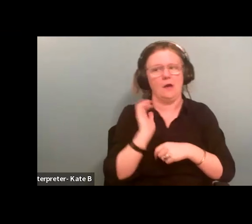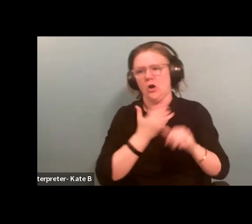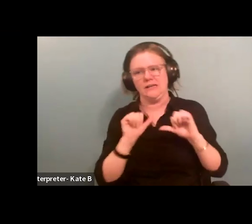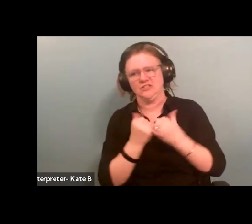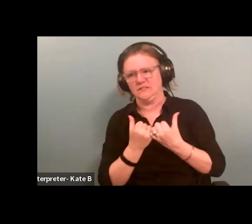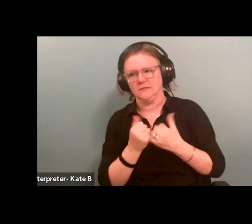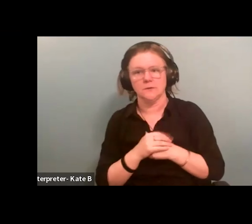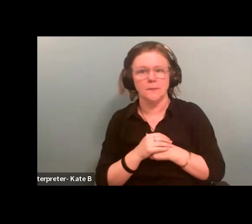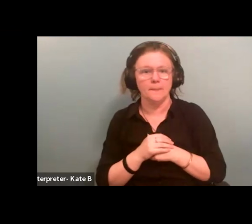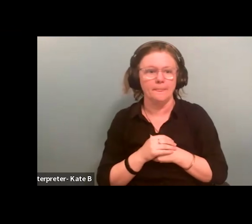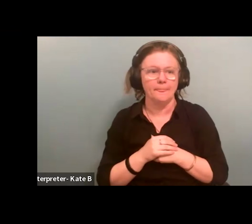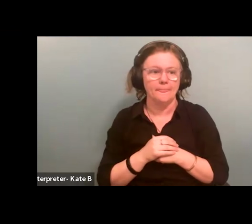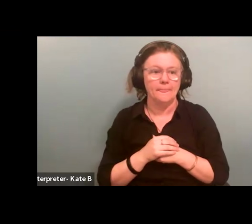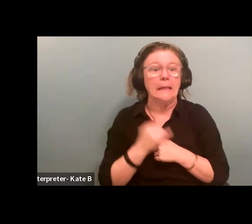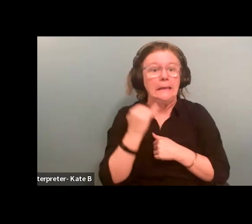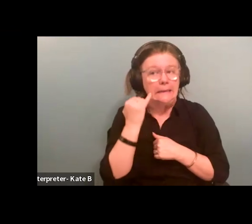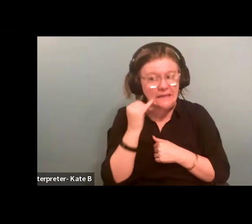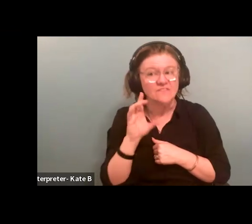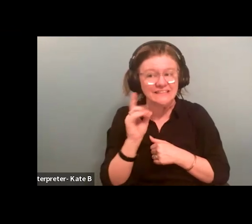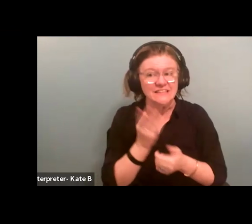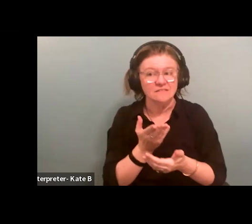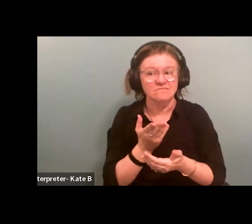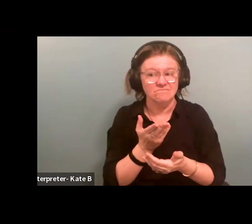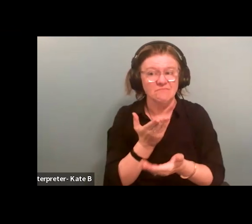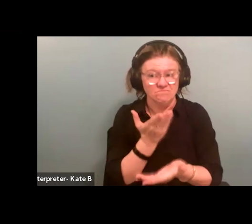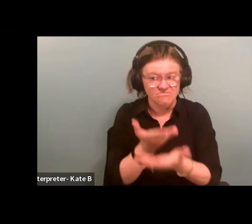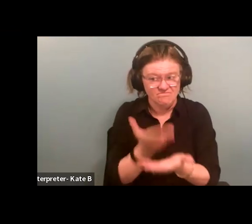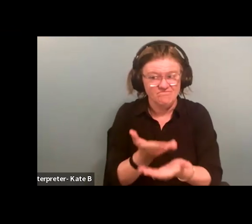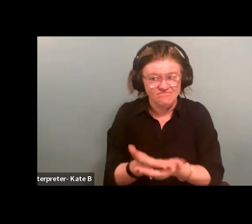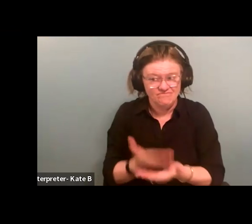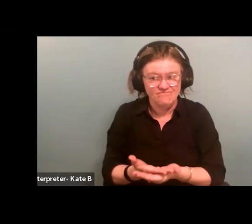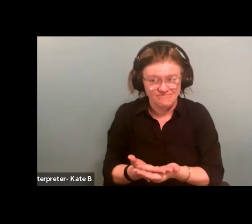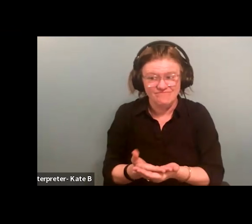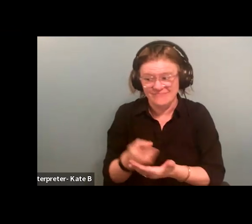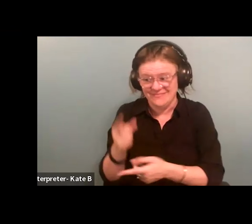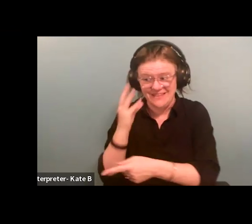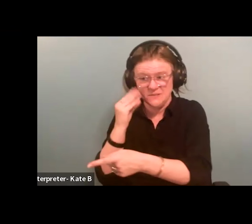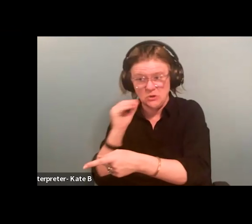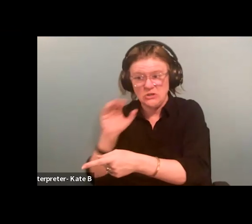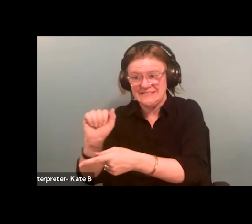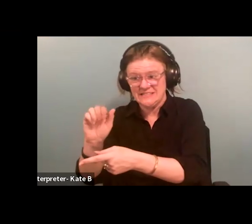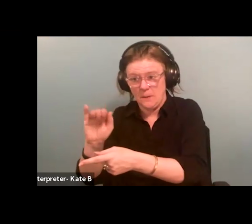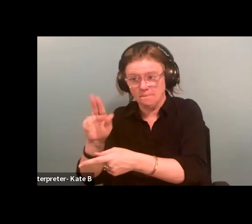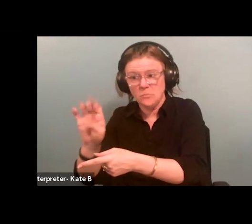Any substantiated case that is confirmed that the reports and the allegations